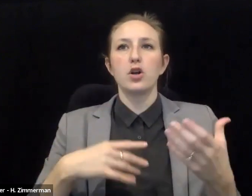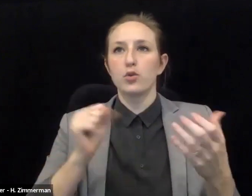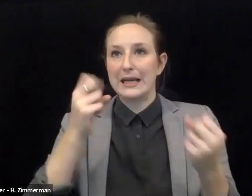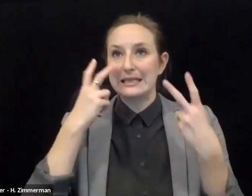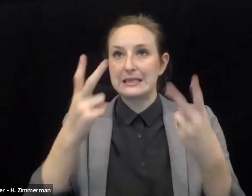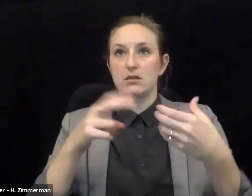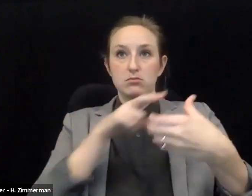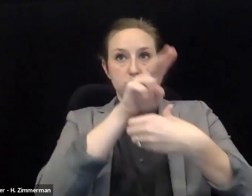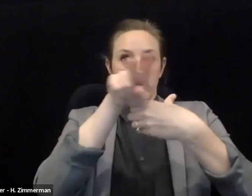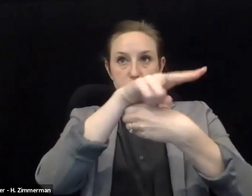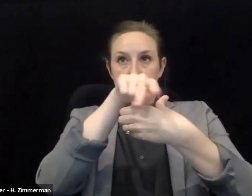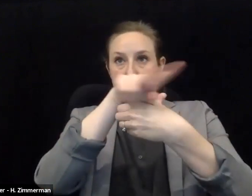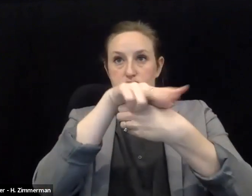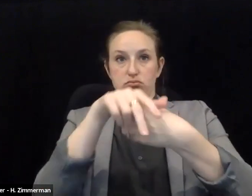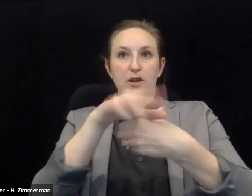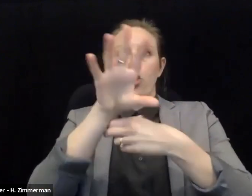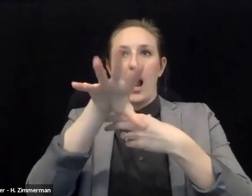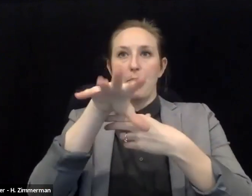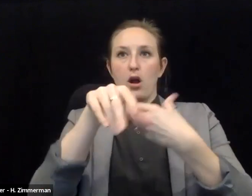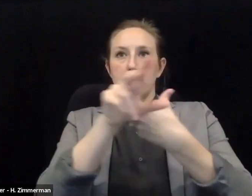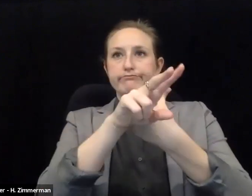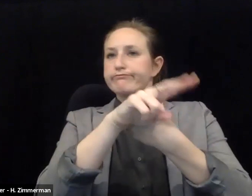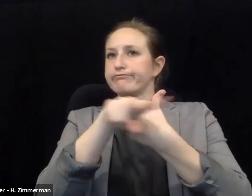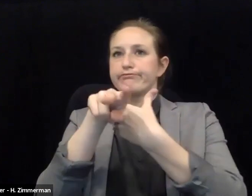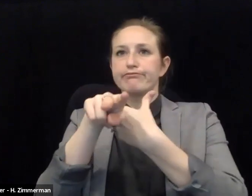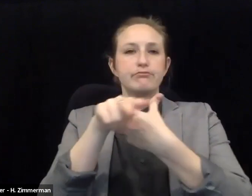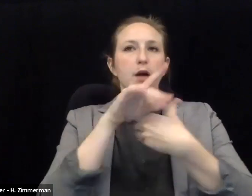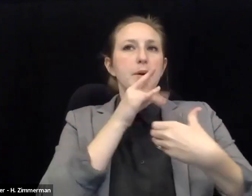the person who is looking out of your back camera and you essentially point